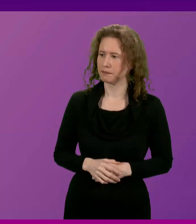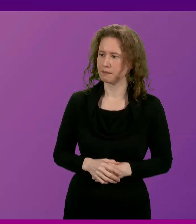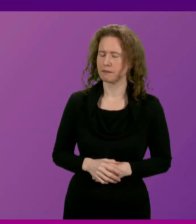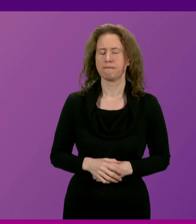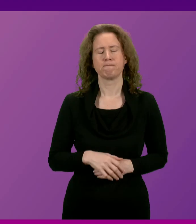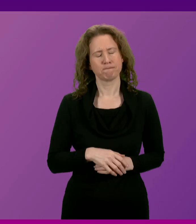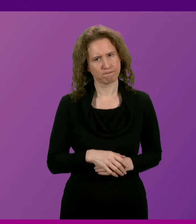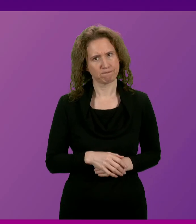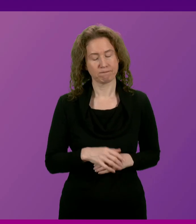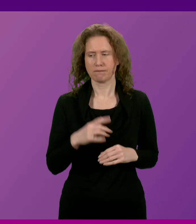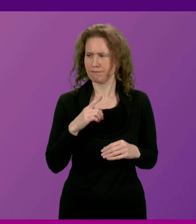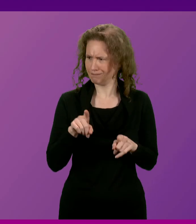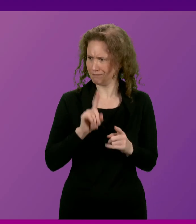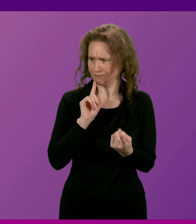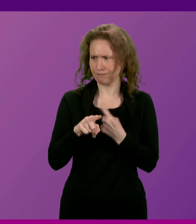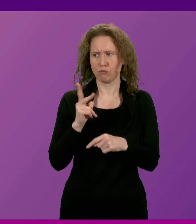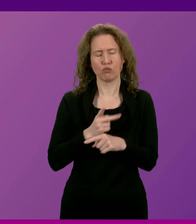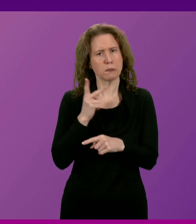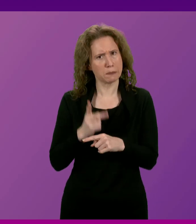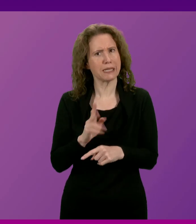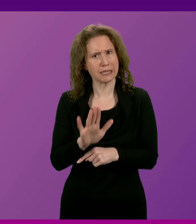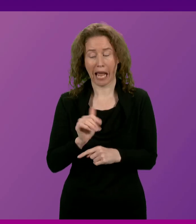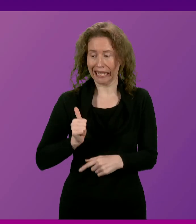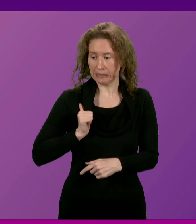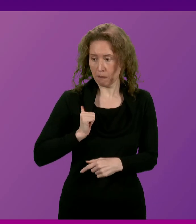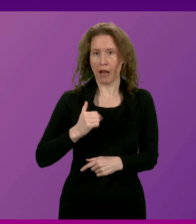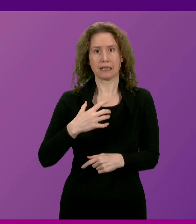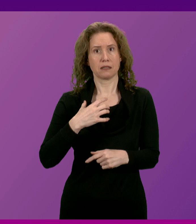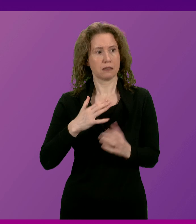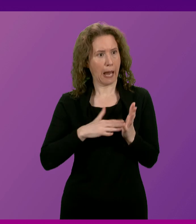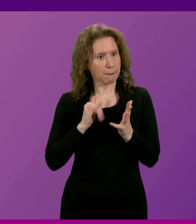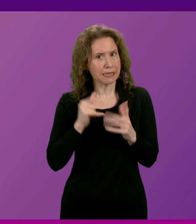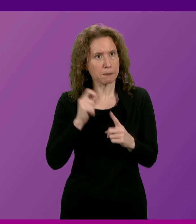As I said in my first answer, I expect ministers to engage with a variety of